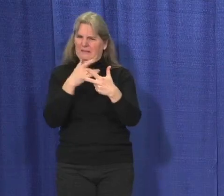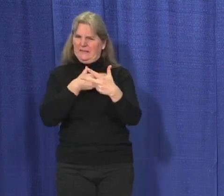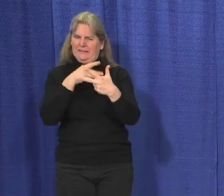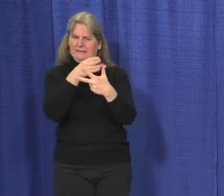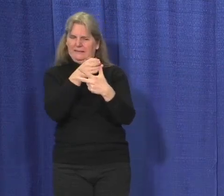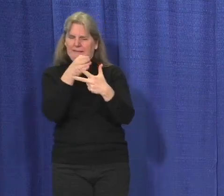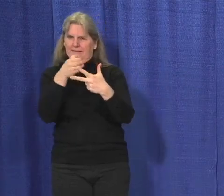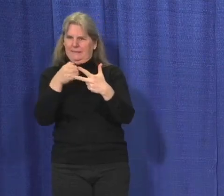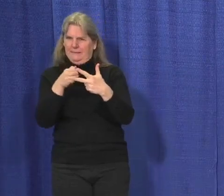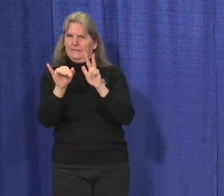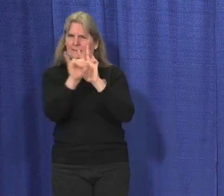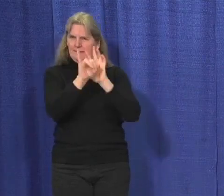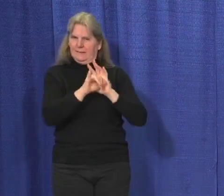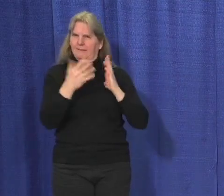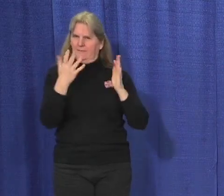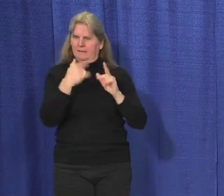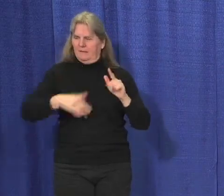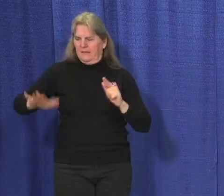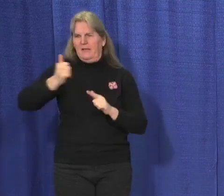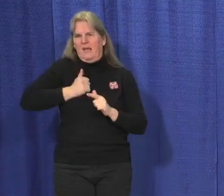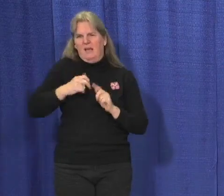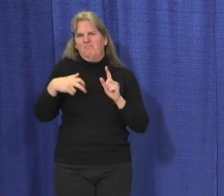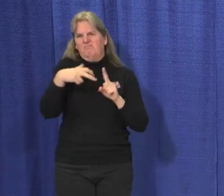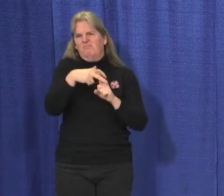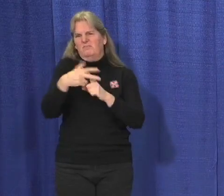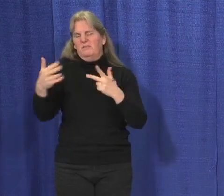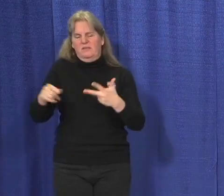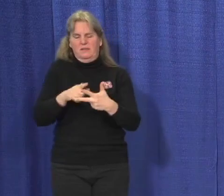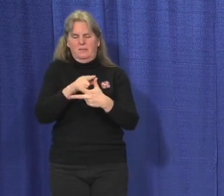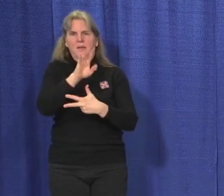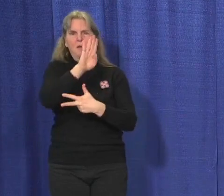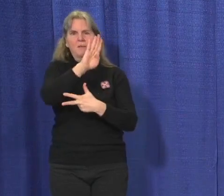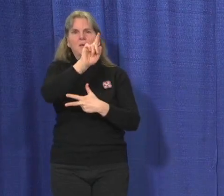we are worried about, have been identified in Canada.